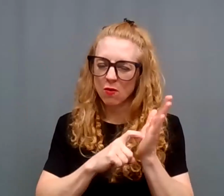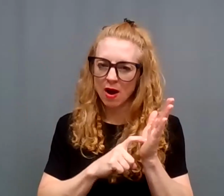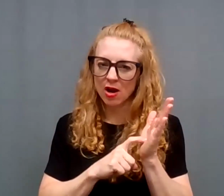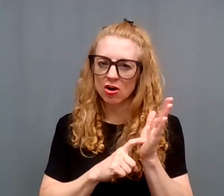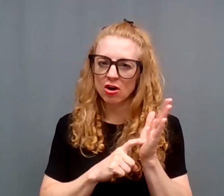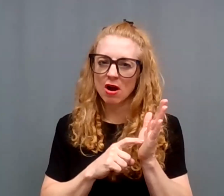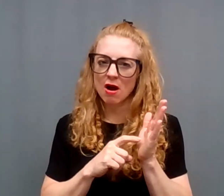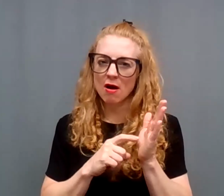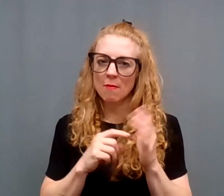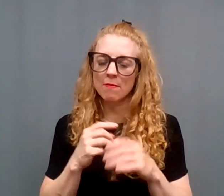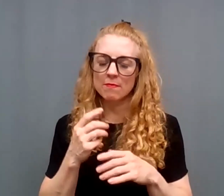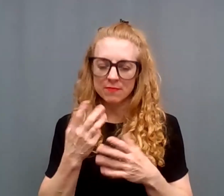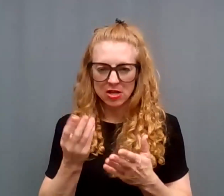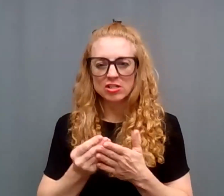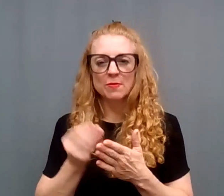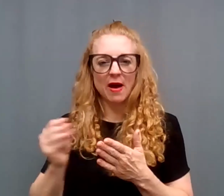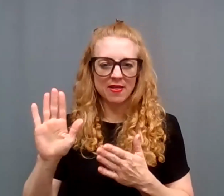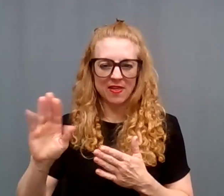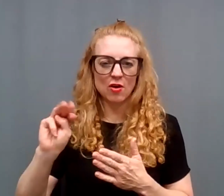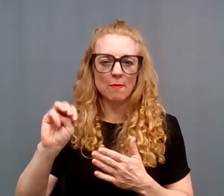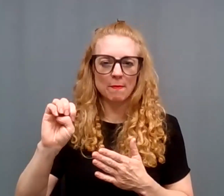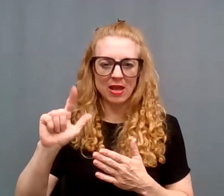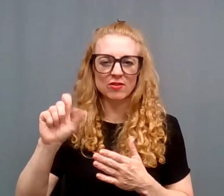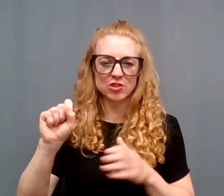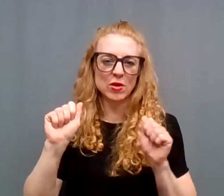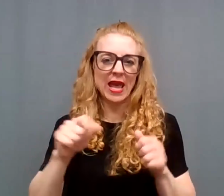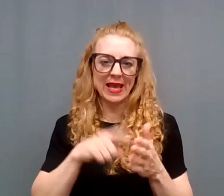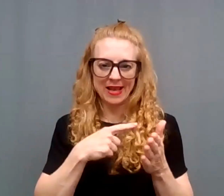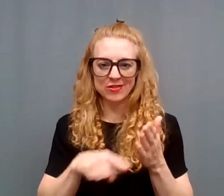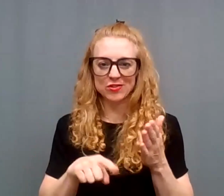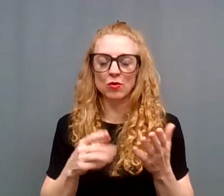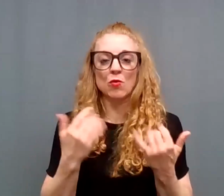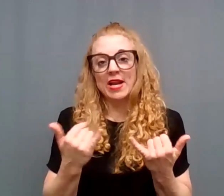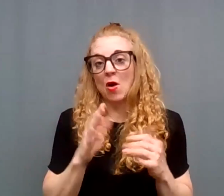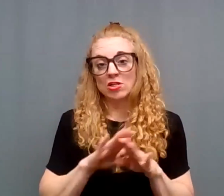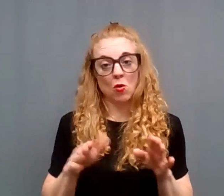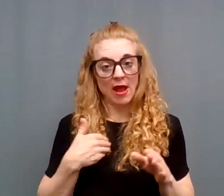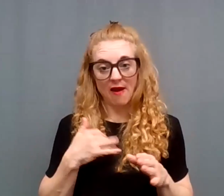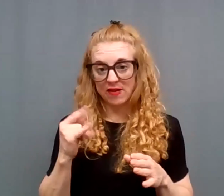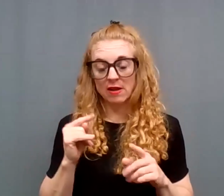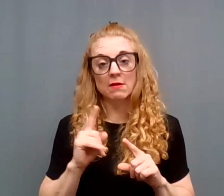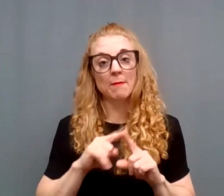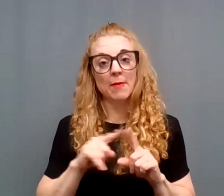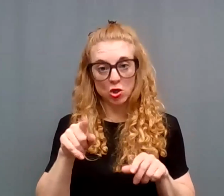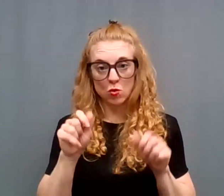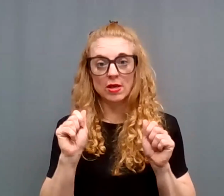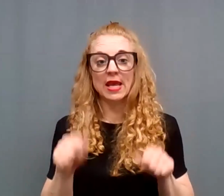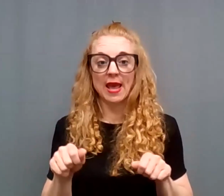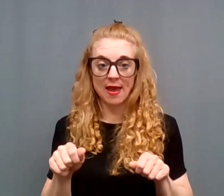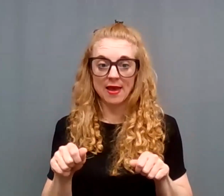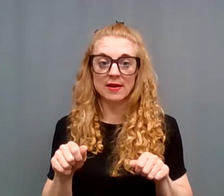um the meals you can cancel that we actually don't currently have them right now um but you can go on